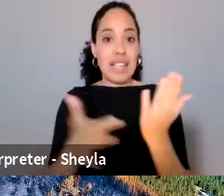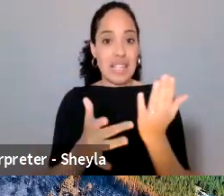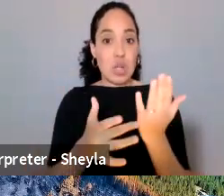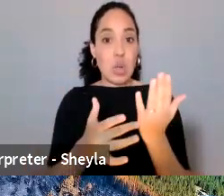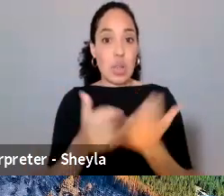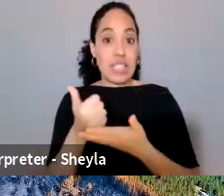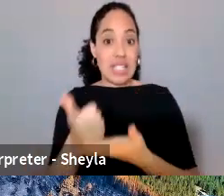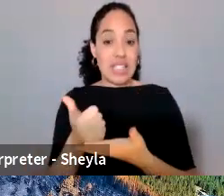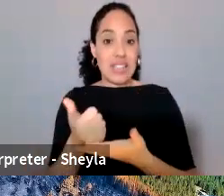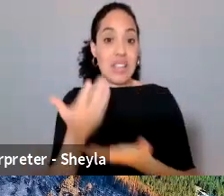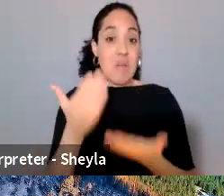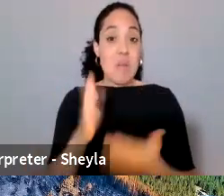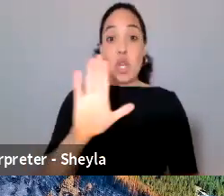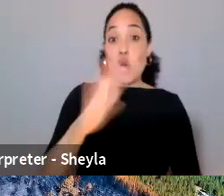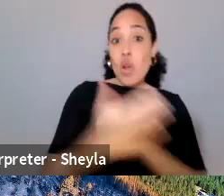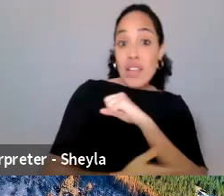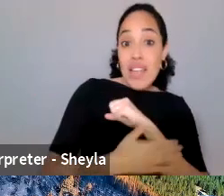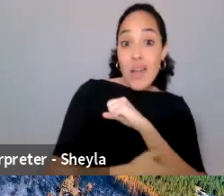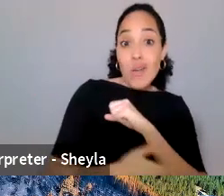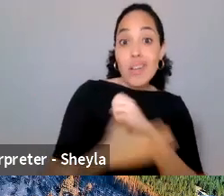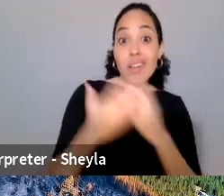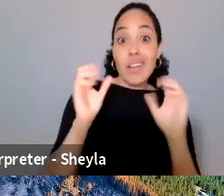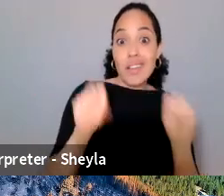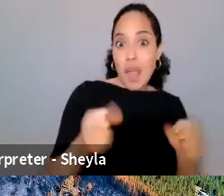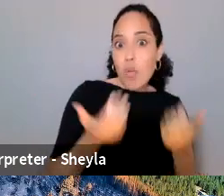or Eagle county the county provides that technical assistance to help you mitigate